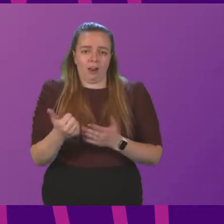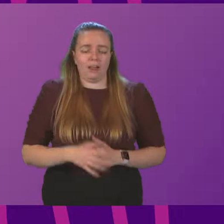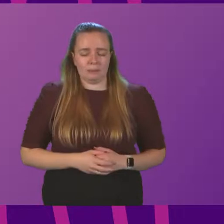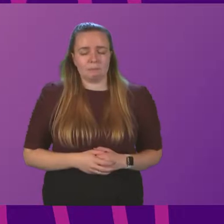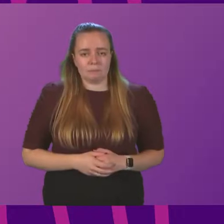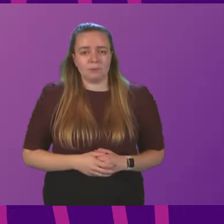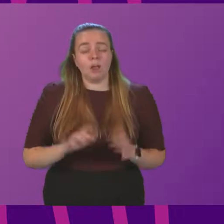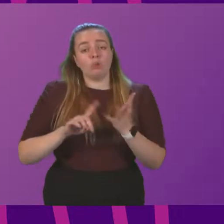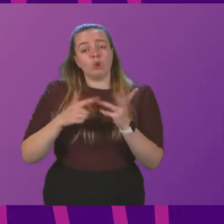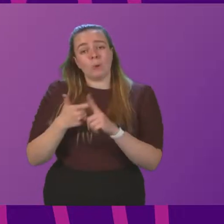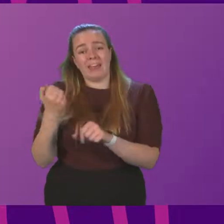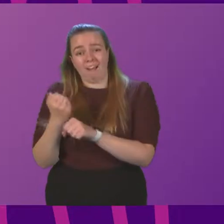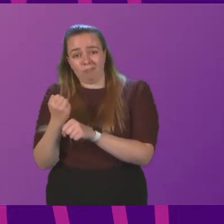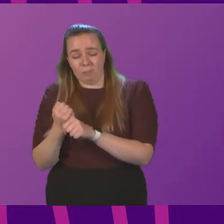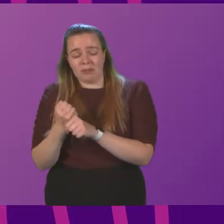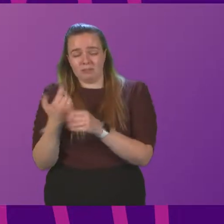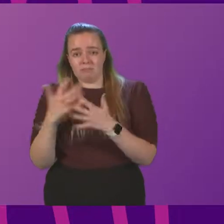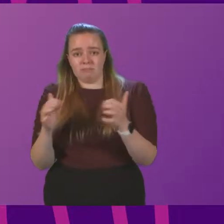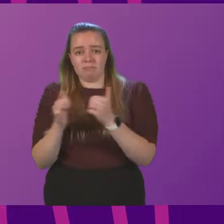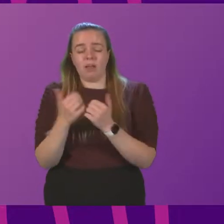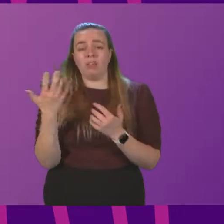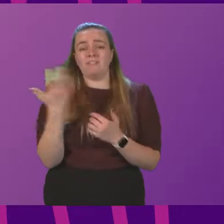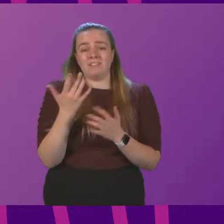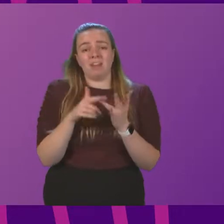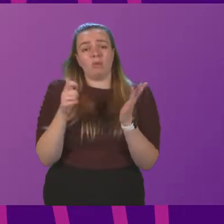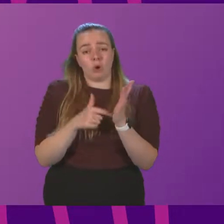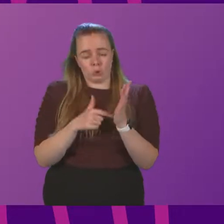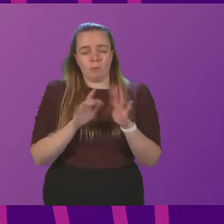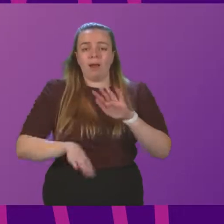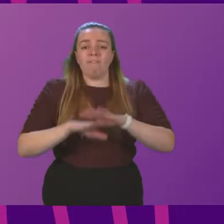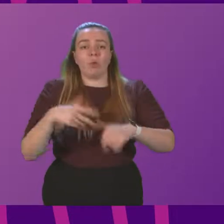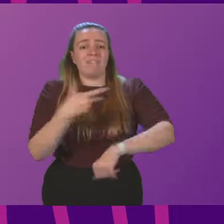The UK Government unilaterally announced on 15 October that fully vaccinated travellers returning